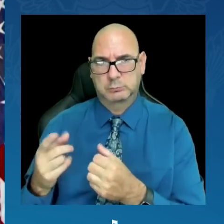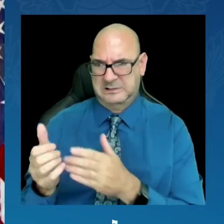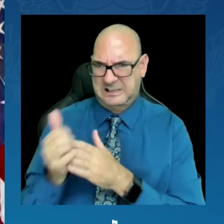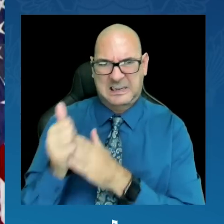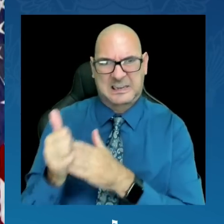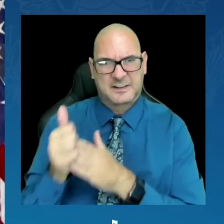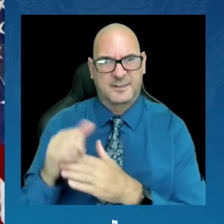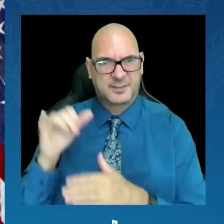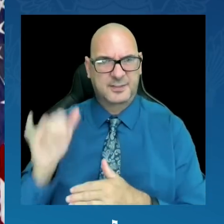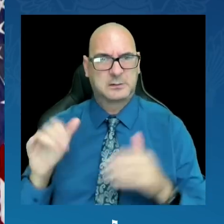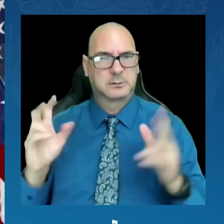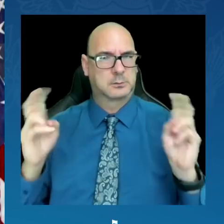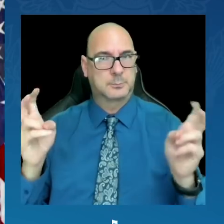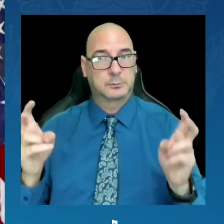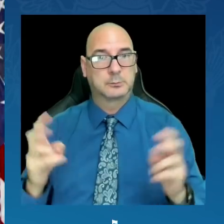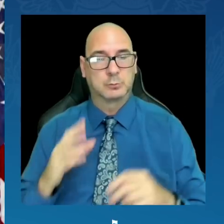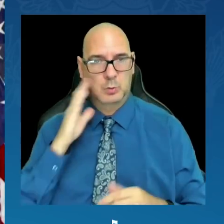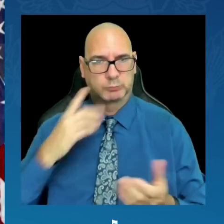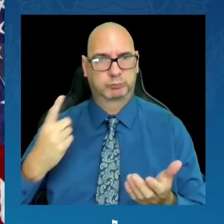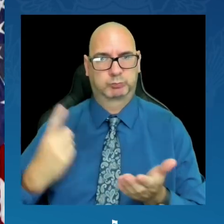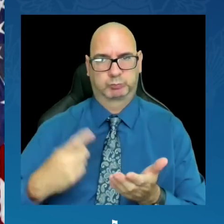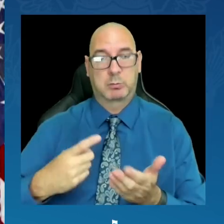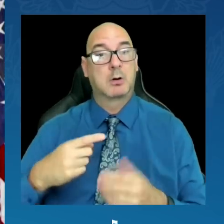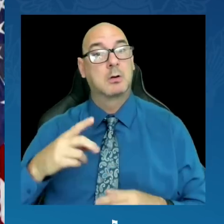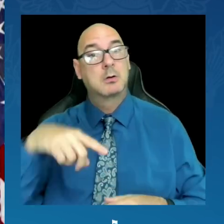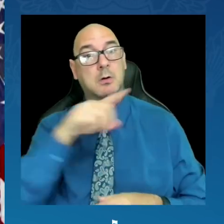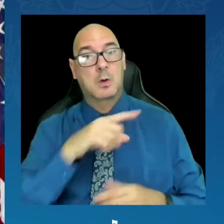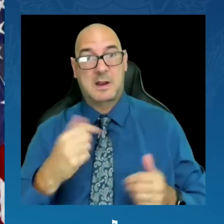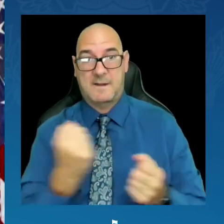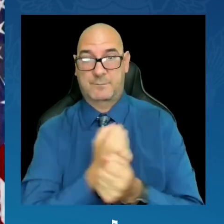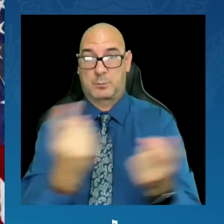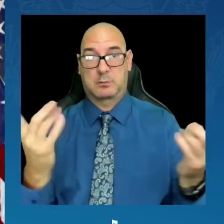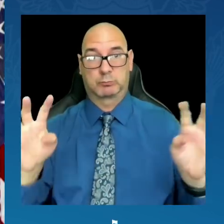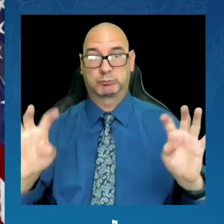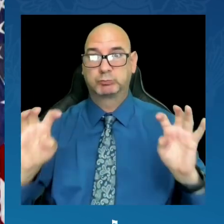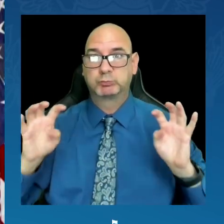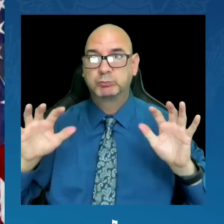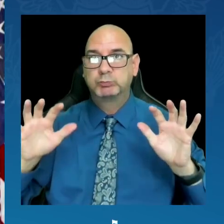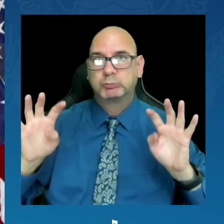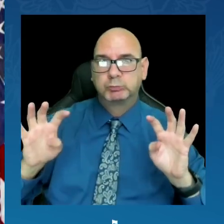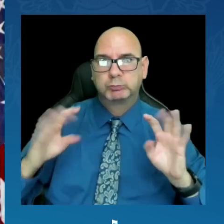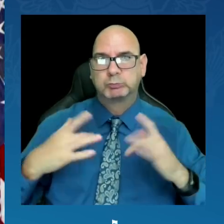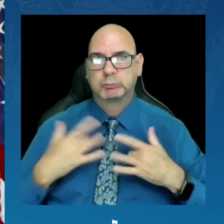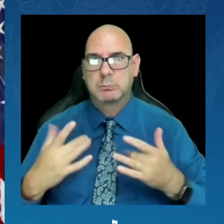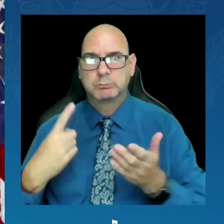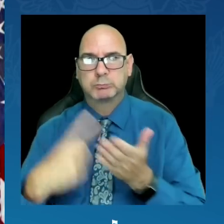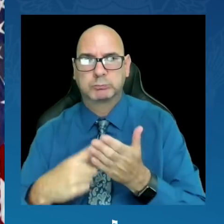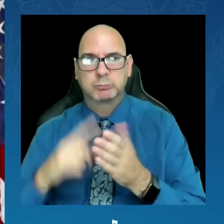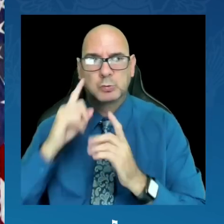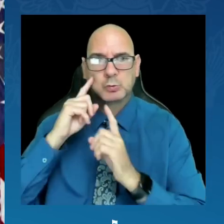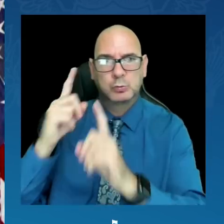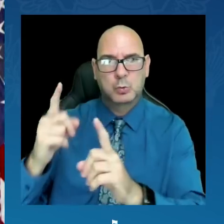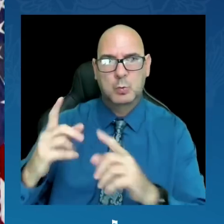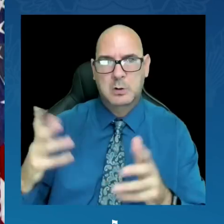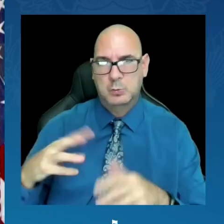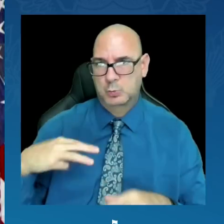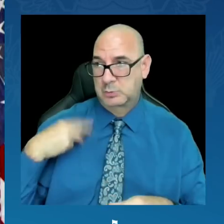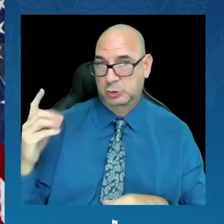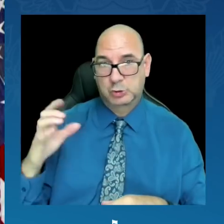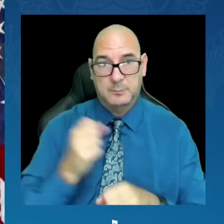we have important things to do in Washington, and this is one of them. Make sure that our public health system responds to the needs of families in the United States